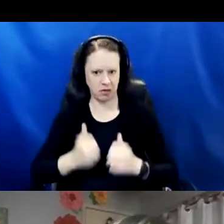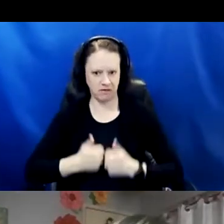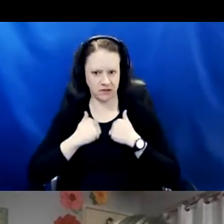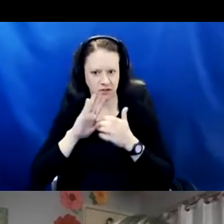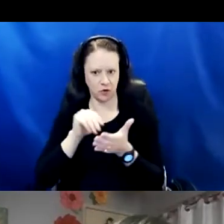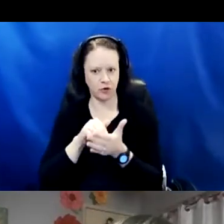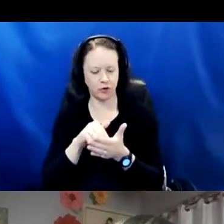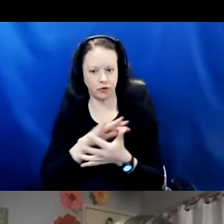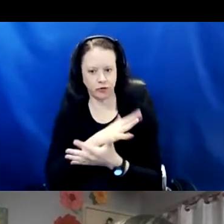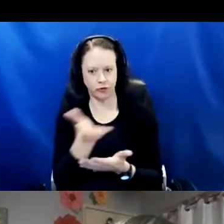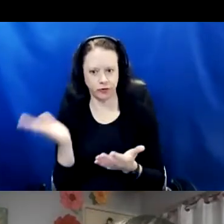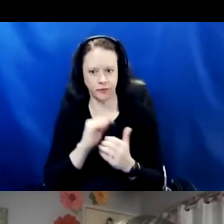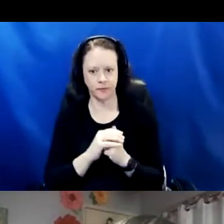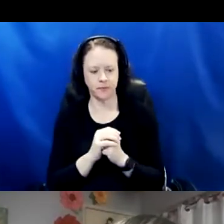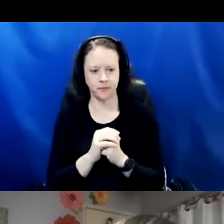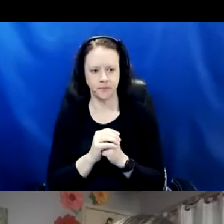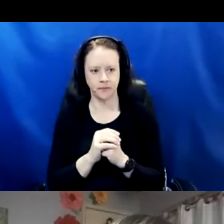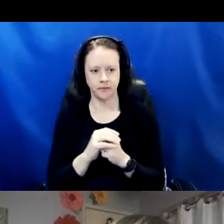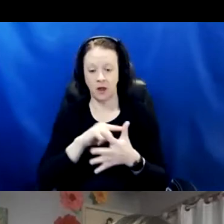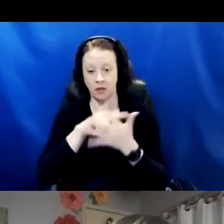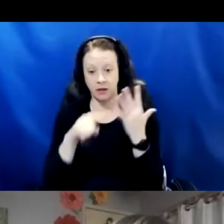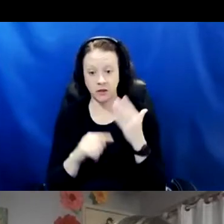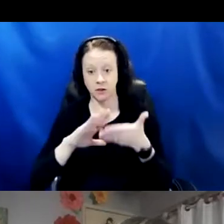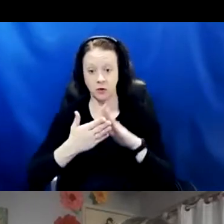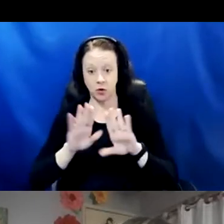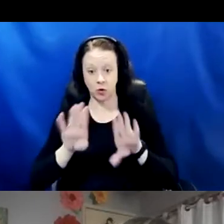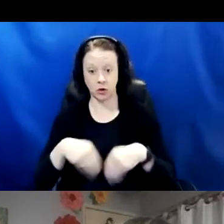these community organizations may be able